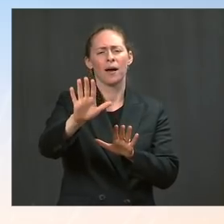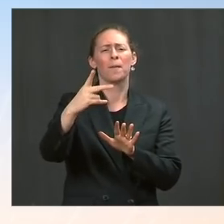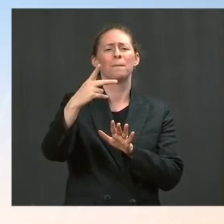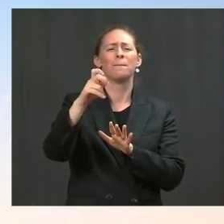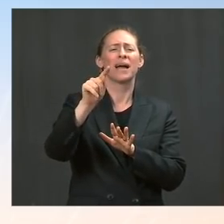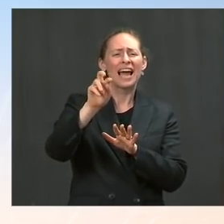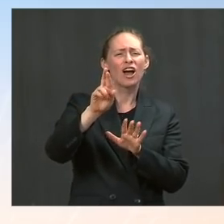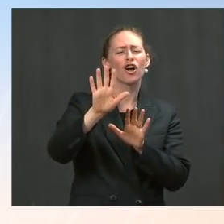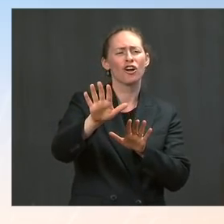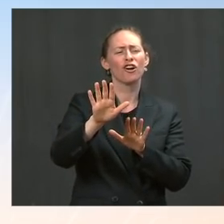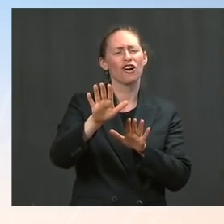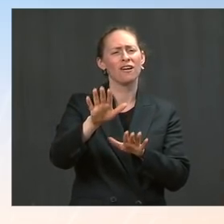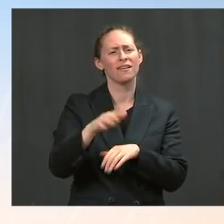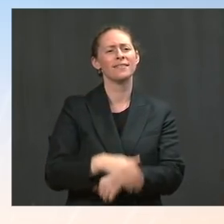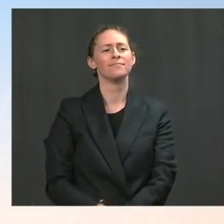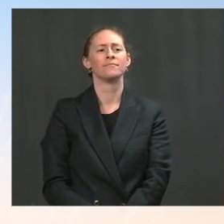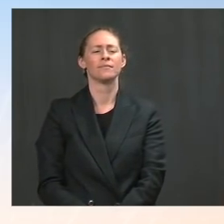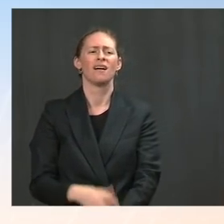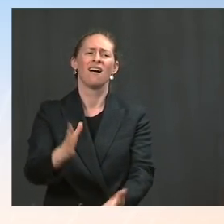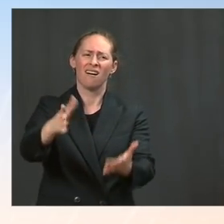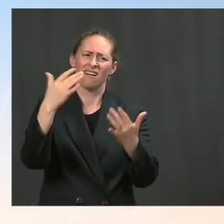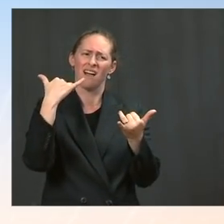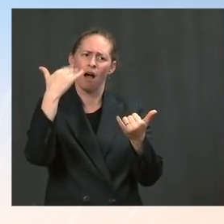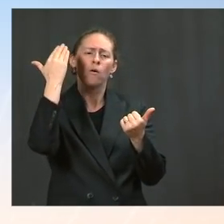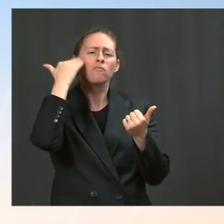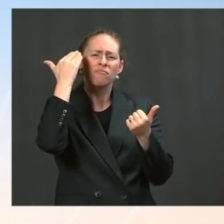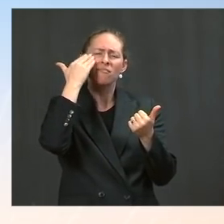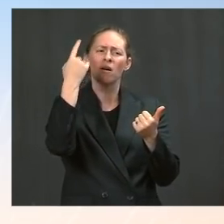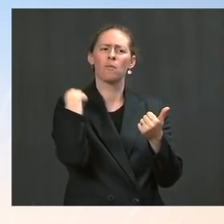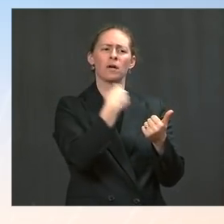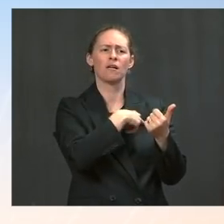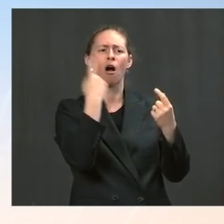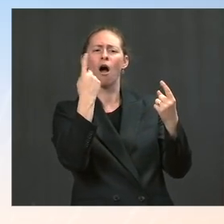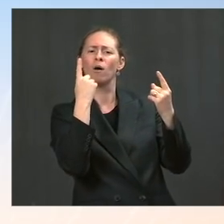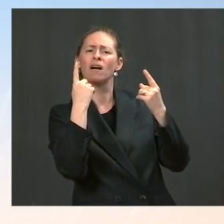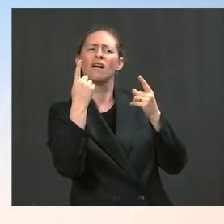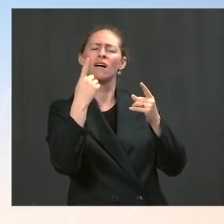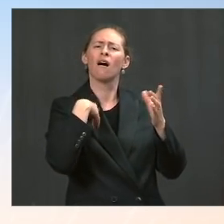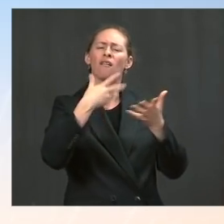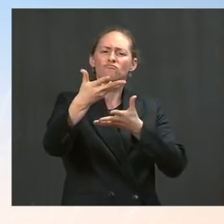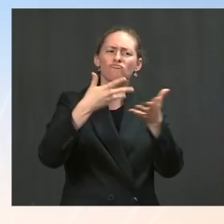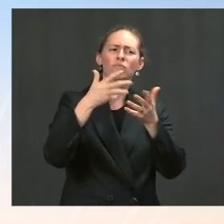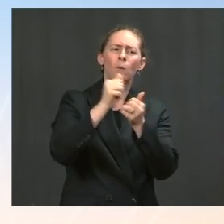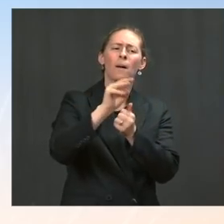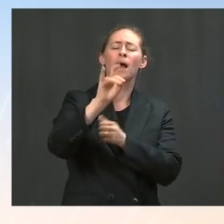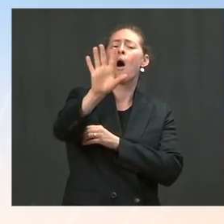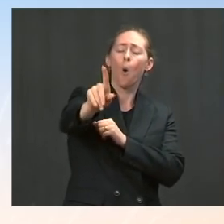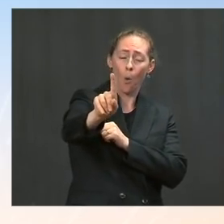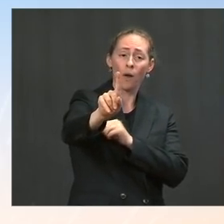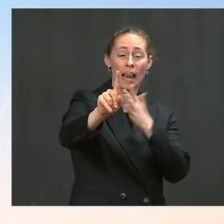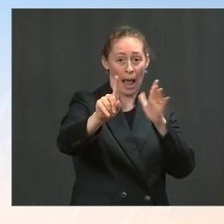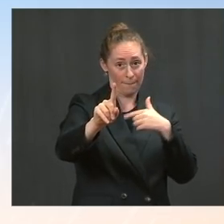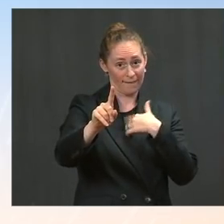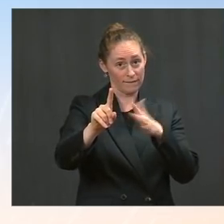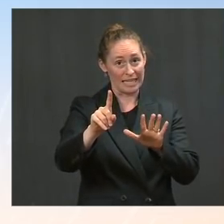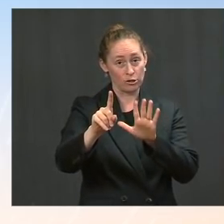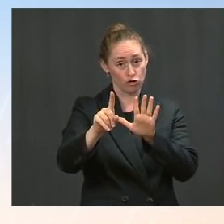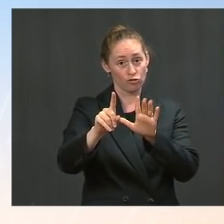we're in a regular touch with -- with a range of media outlets -- The Press: And we expect that the White House -- Ms. Psaki: -- as -- The Press: -- is watching Fox -- Ms. Psaki: Let me finish -- >> The Press: but I don't think -- >> Ms. Psaki: -- as we are -- The Press: -- people posting on Facebook expect that --